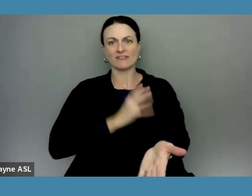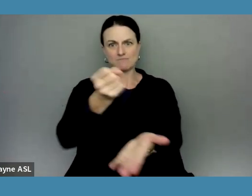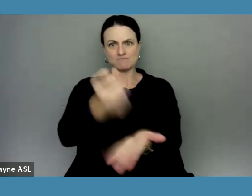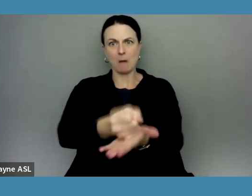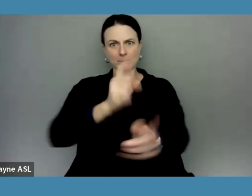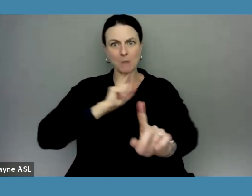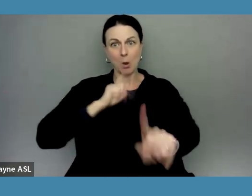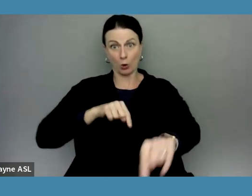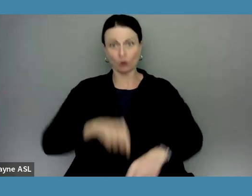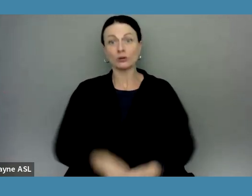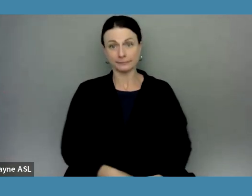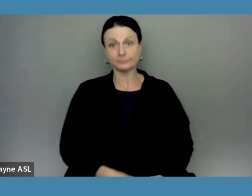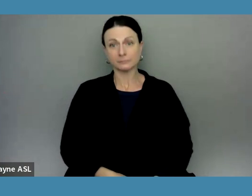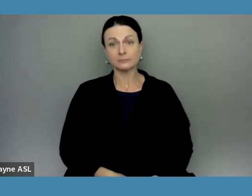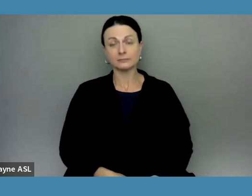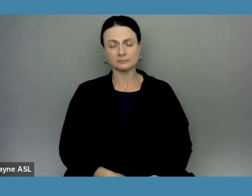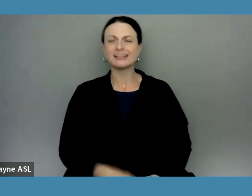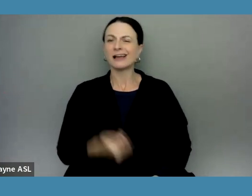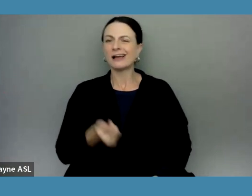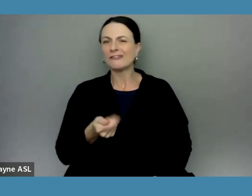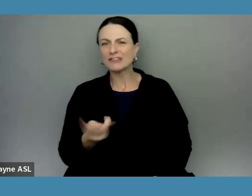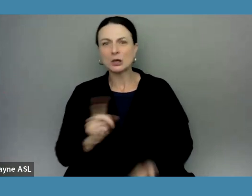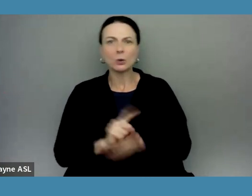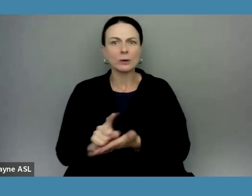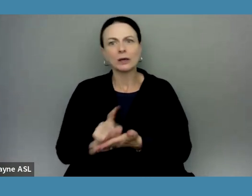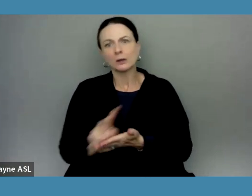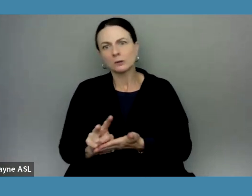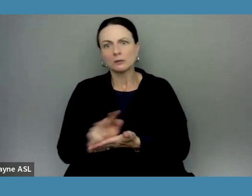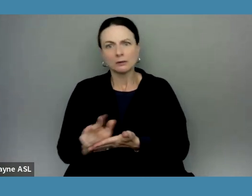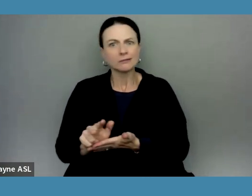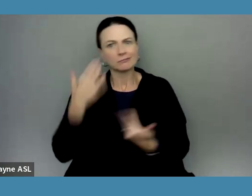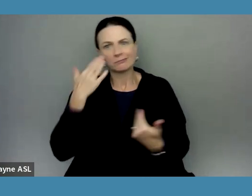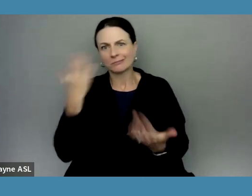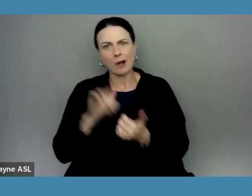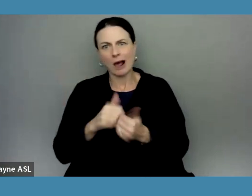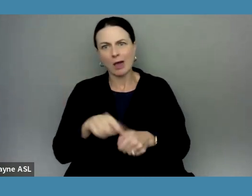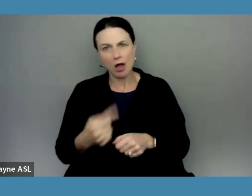So after a few weeks, whether you were allowed to,